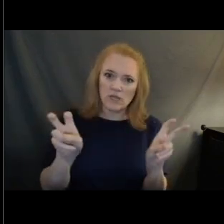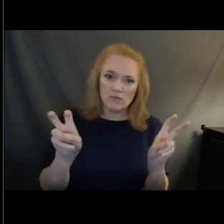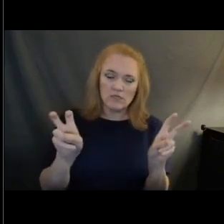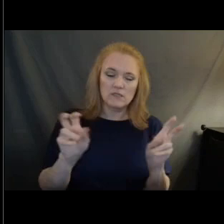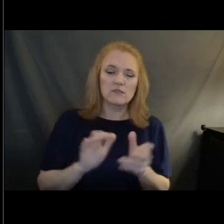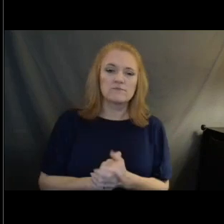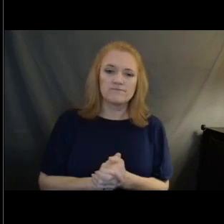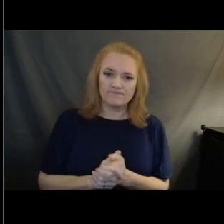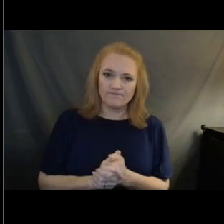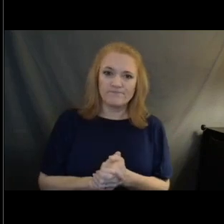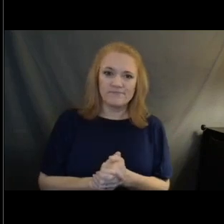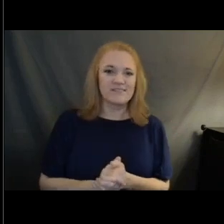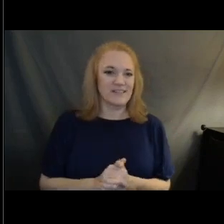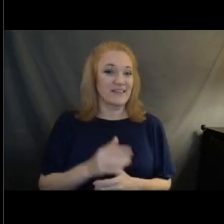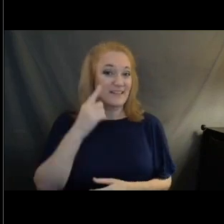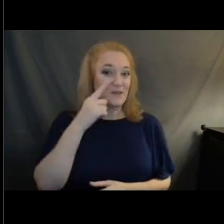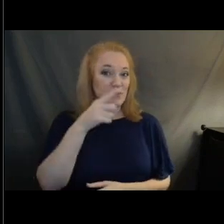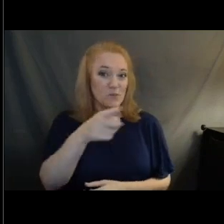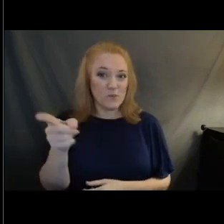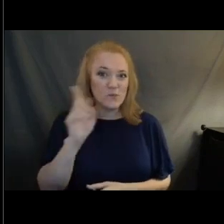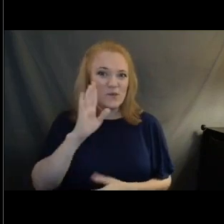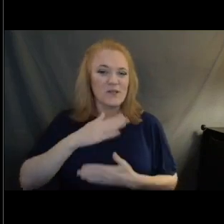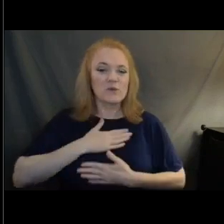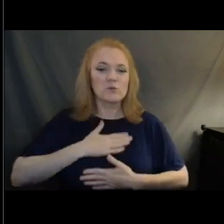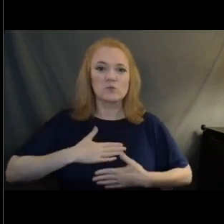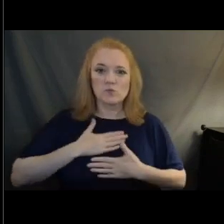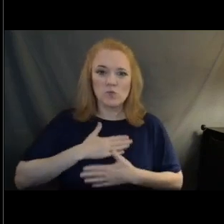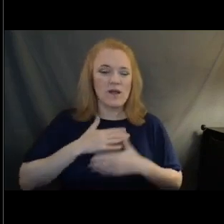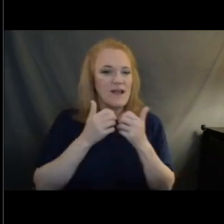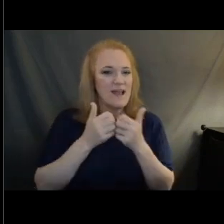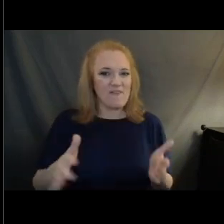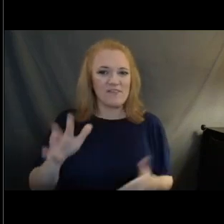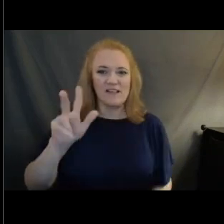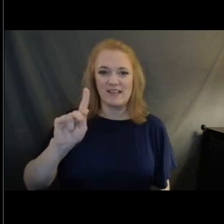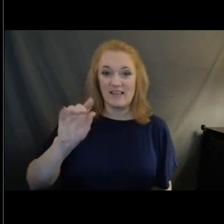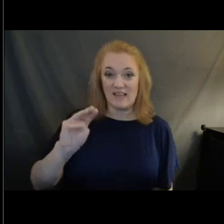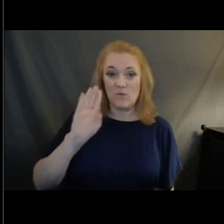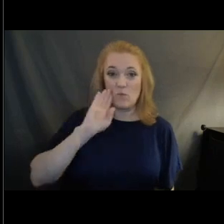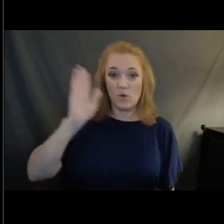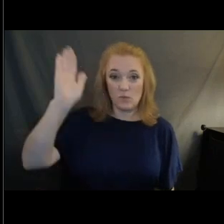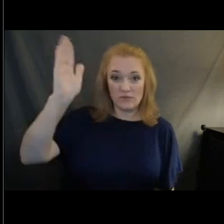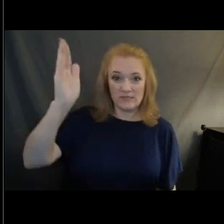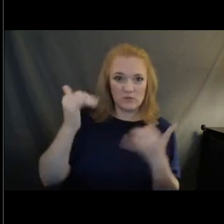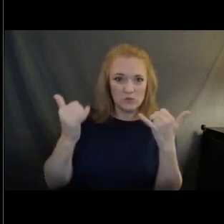in for a treat with everything that Kim has to present today with our heat products and the